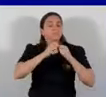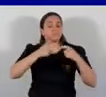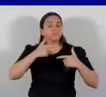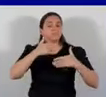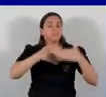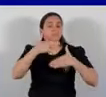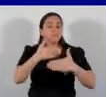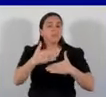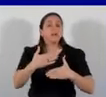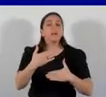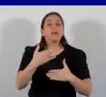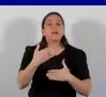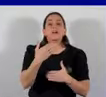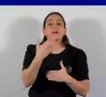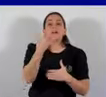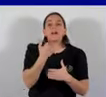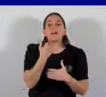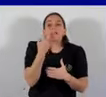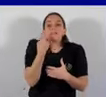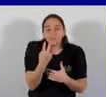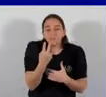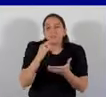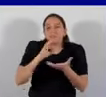And it has two types of human capital